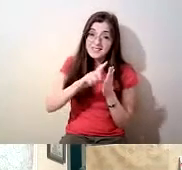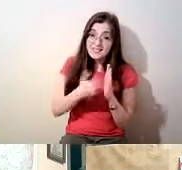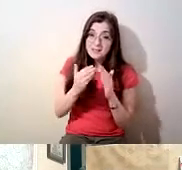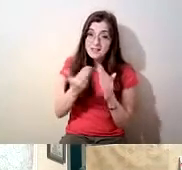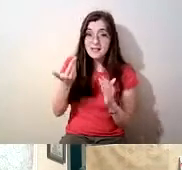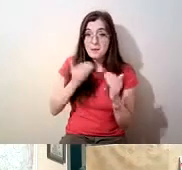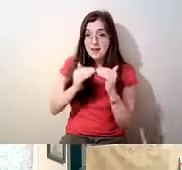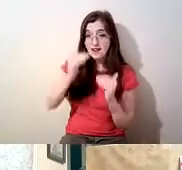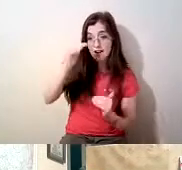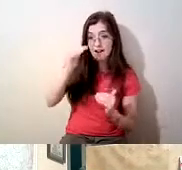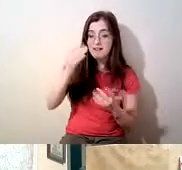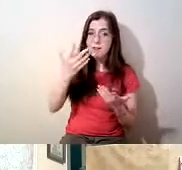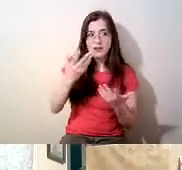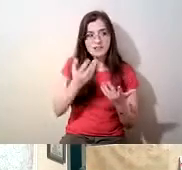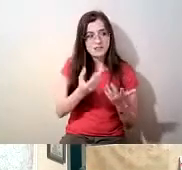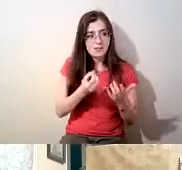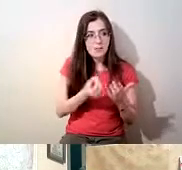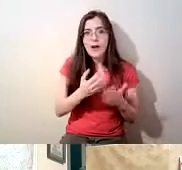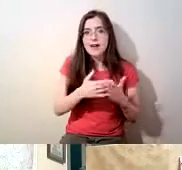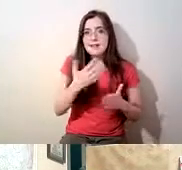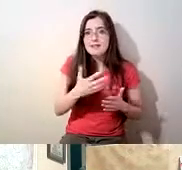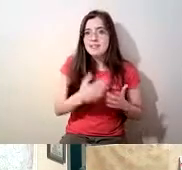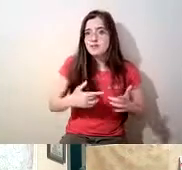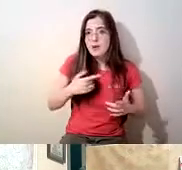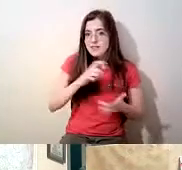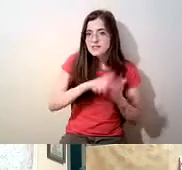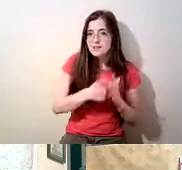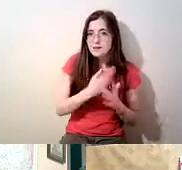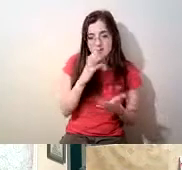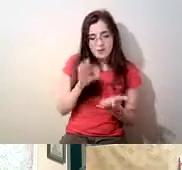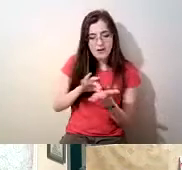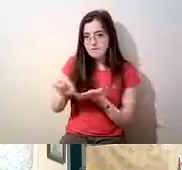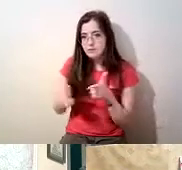more difficult to afford cycles women are also less likely to cycle than men when there's not